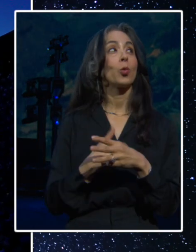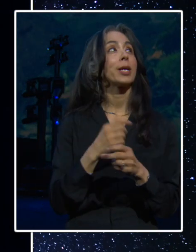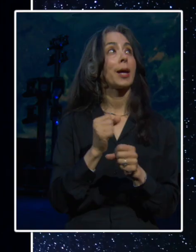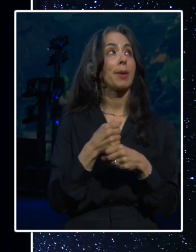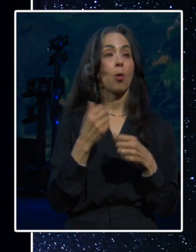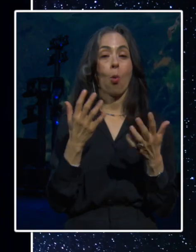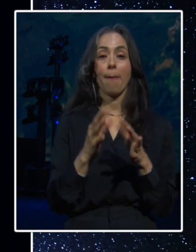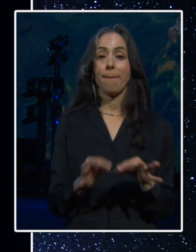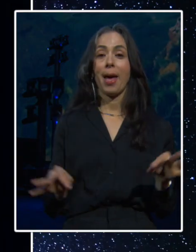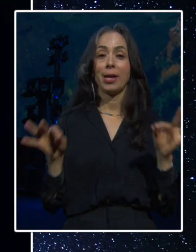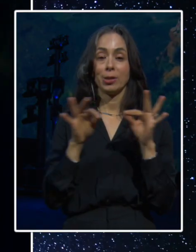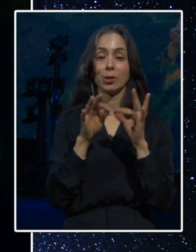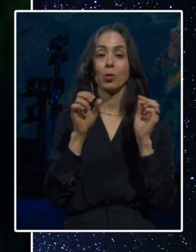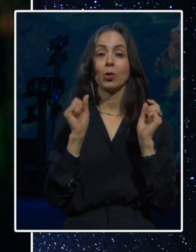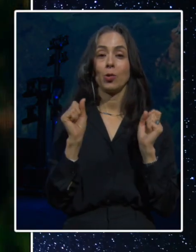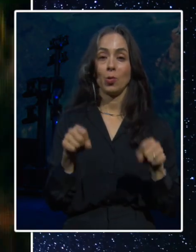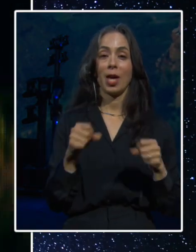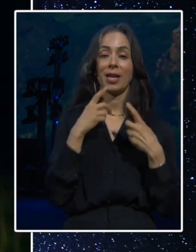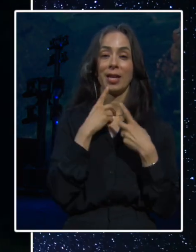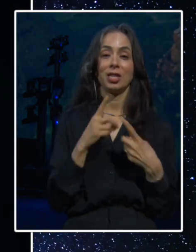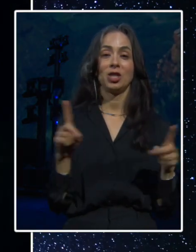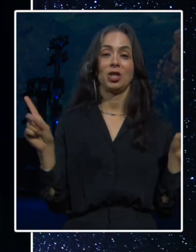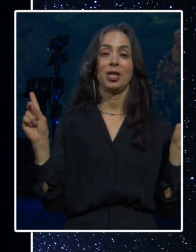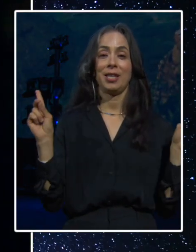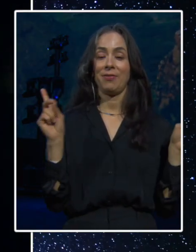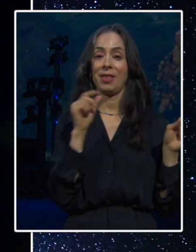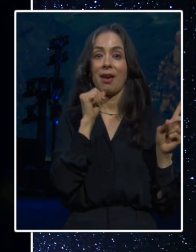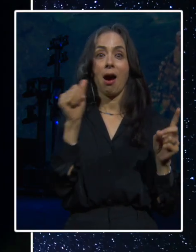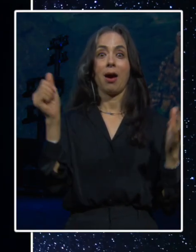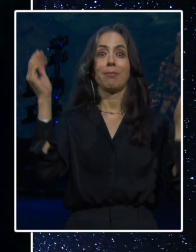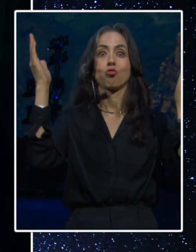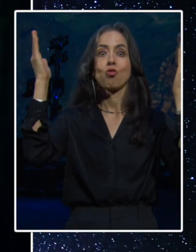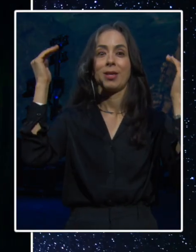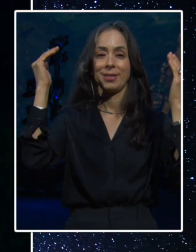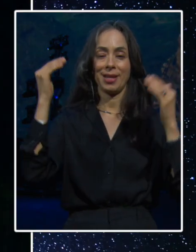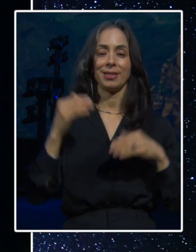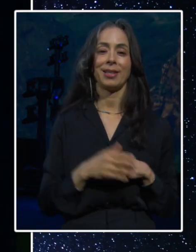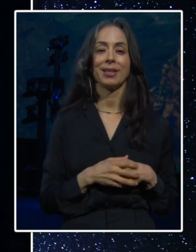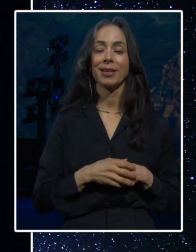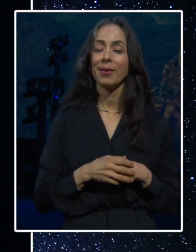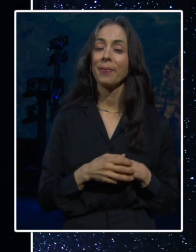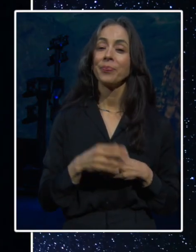We can make what matters so that you can achieve the unprecedented.